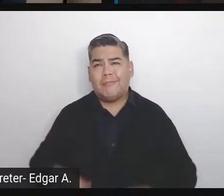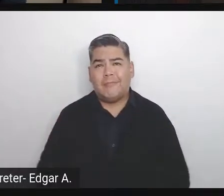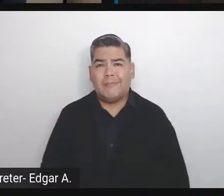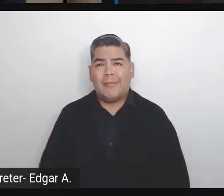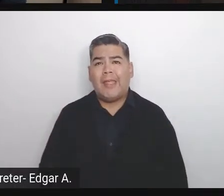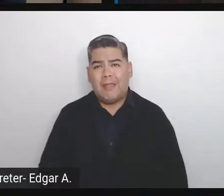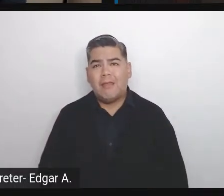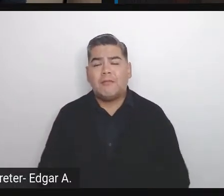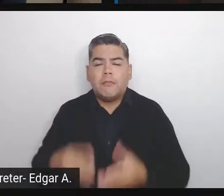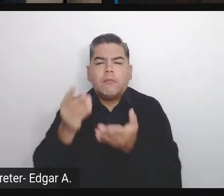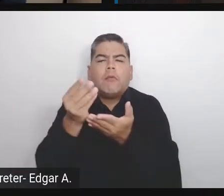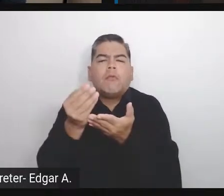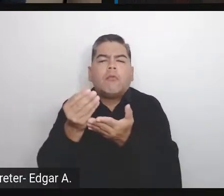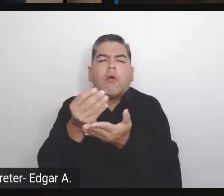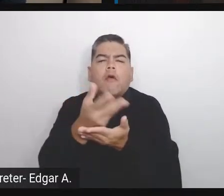at accessibility testing